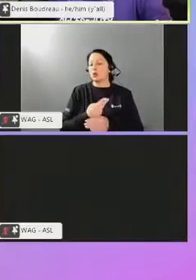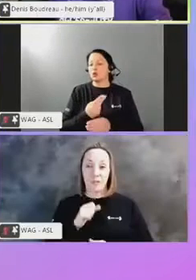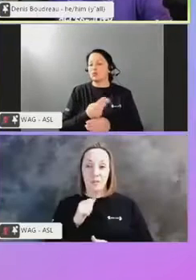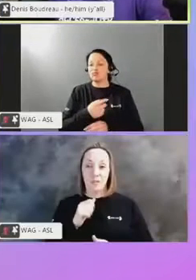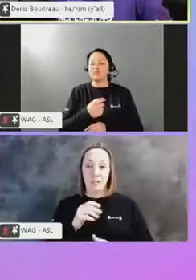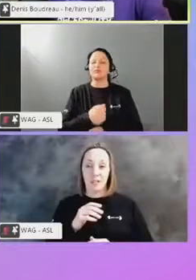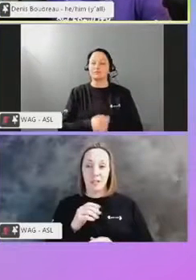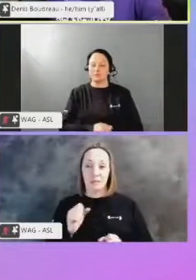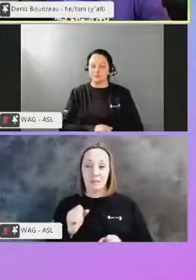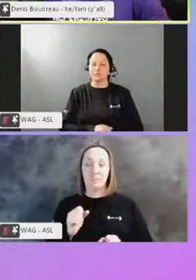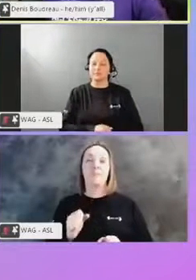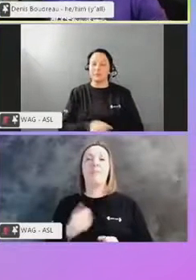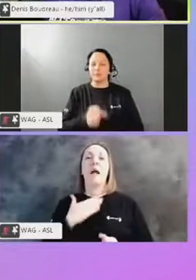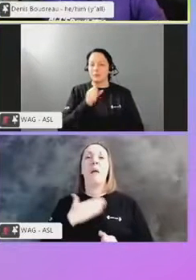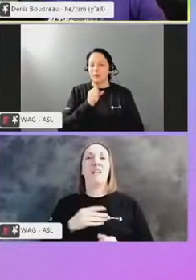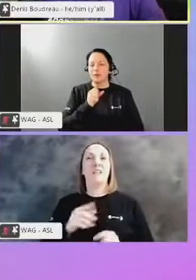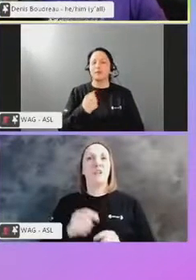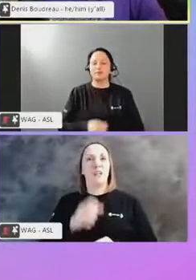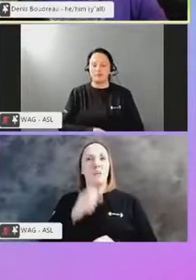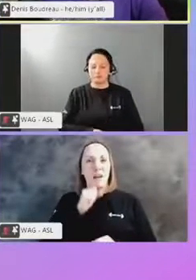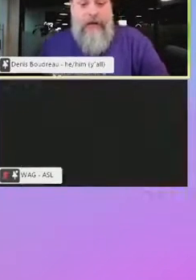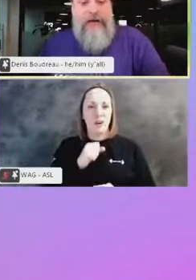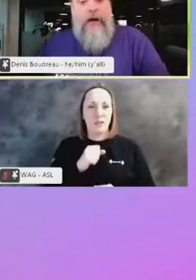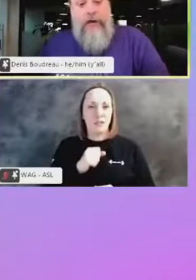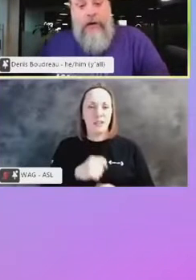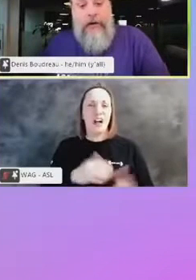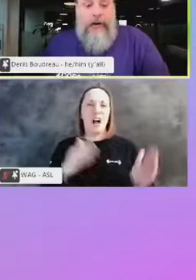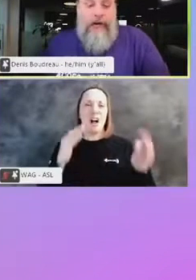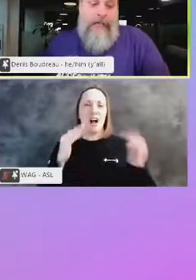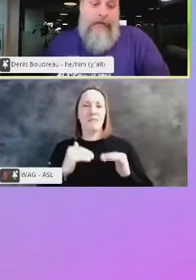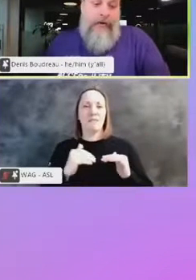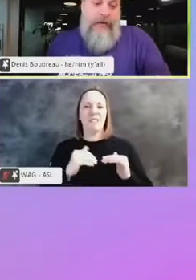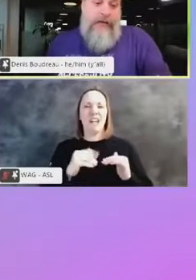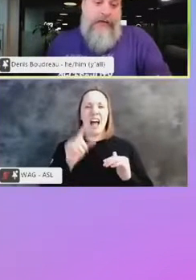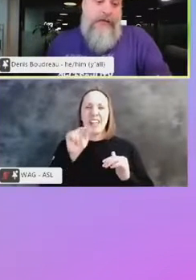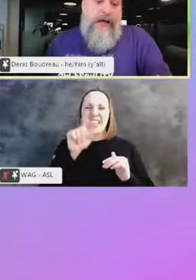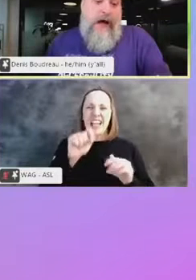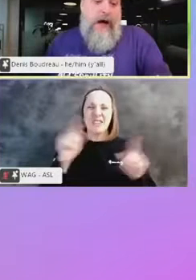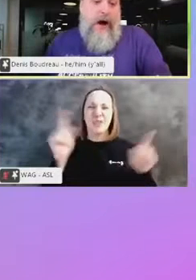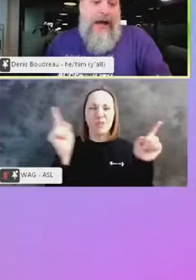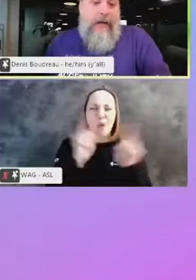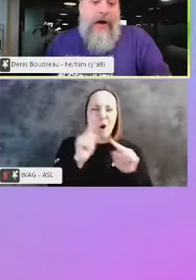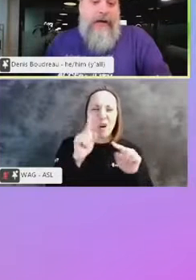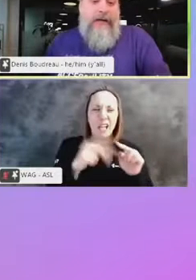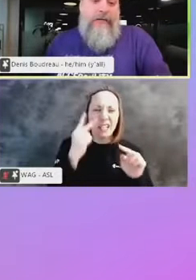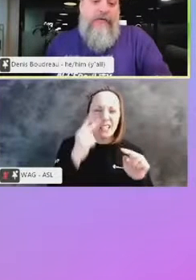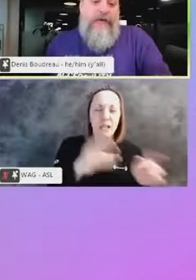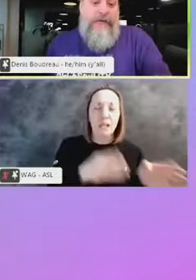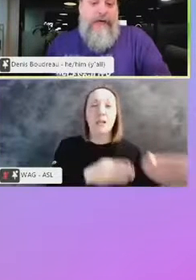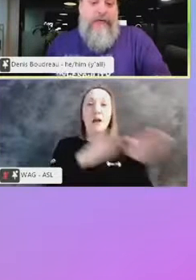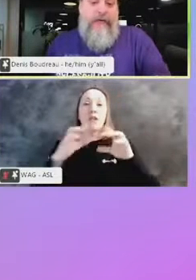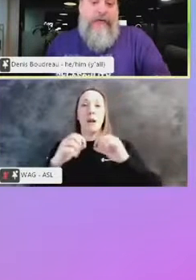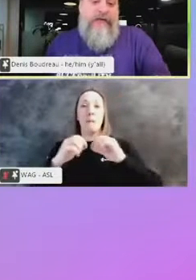period -- on the page period speakers please use the microphone. I'm not as loud as you think. Why do you have to make this text so small it's